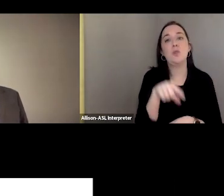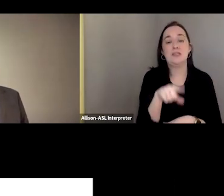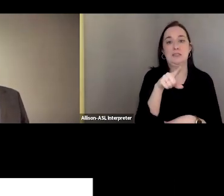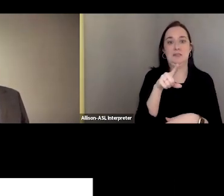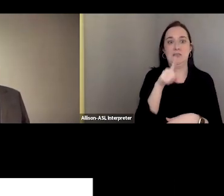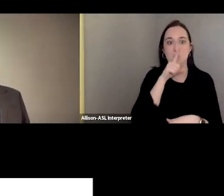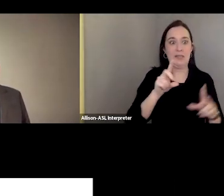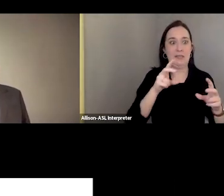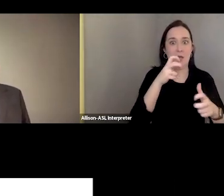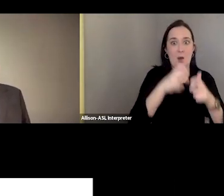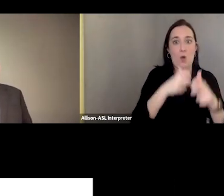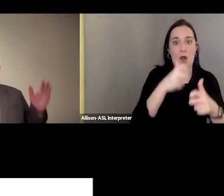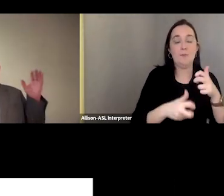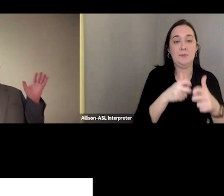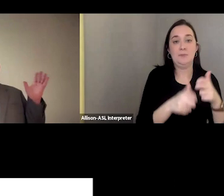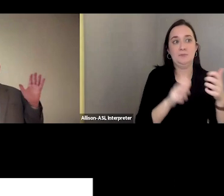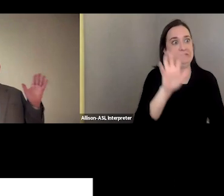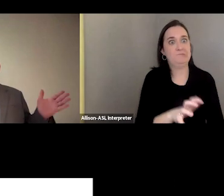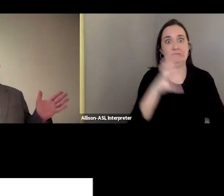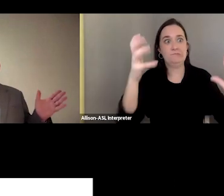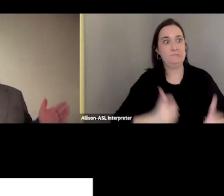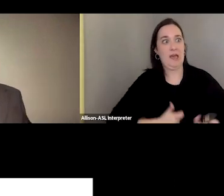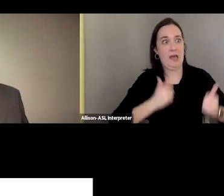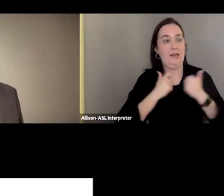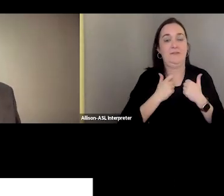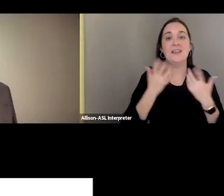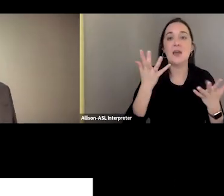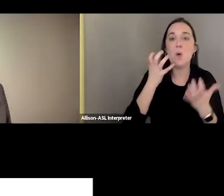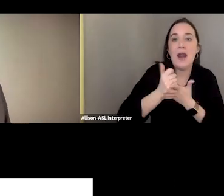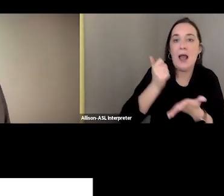And they're looking for where do I how do I get this to stop? And so I do think that